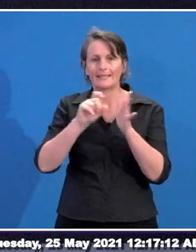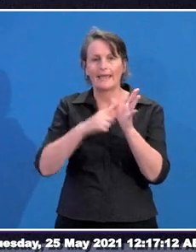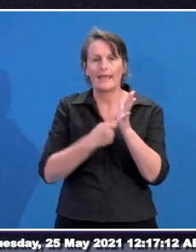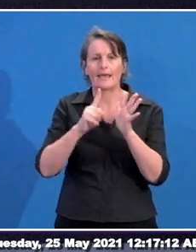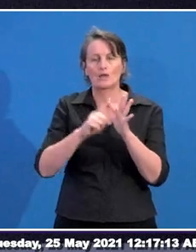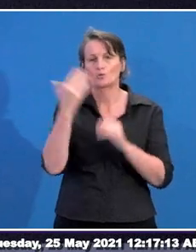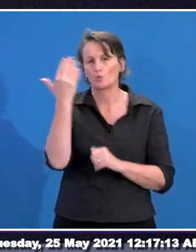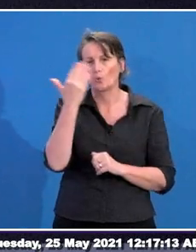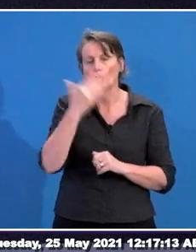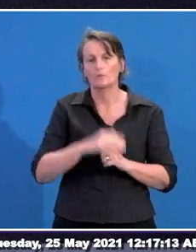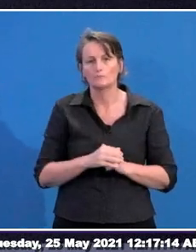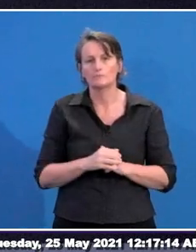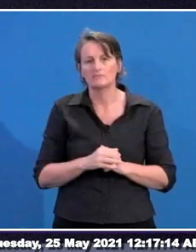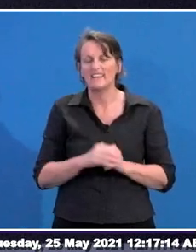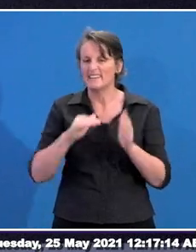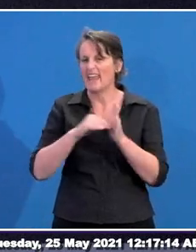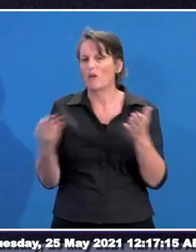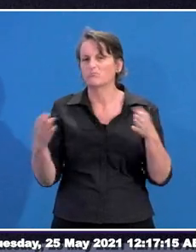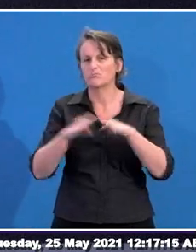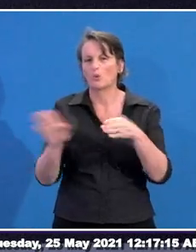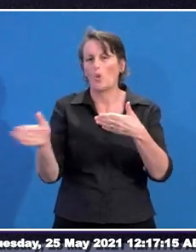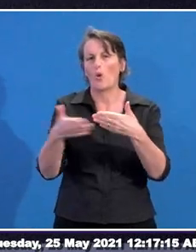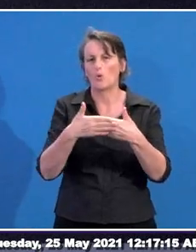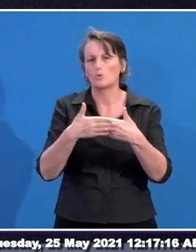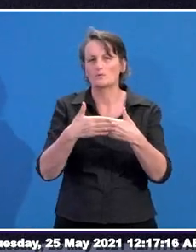and which since closed down due to funding after the GFC